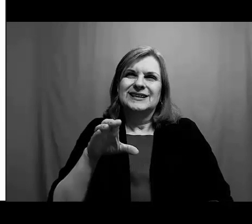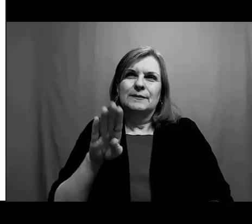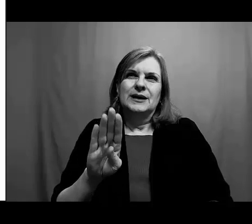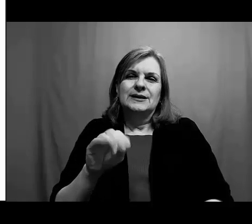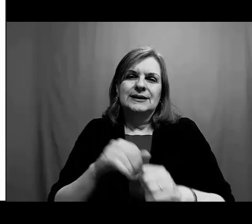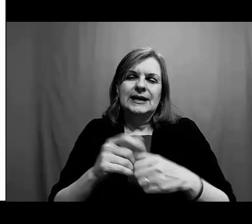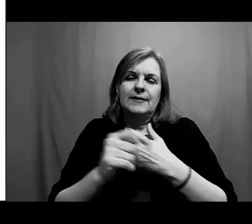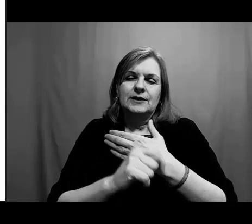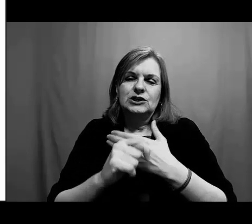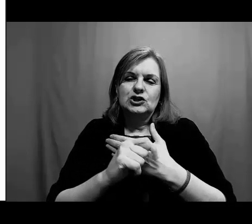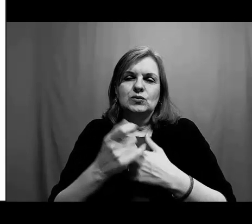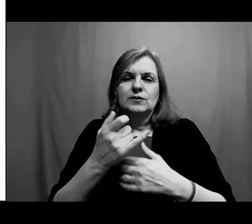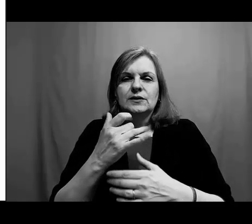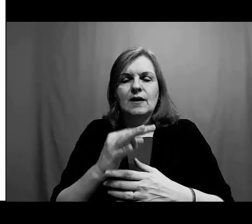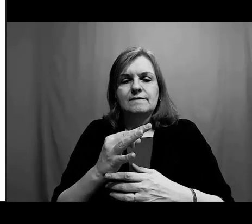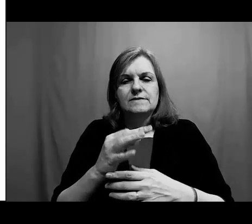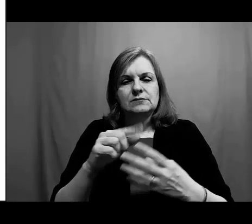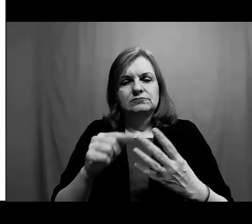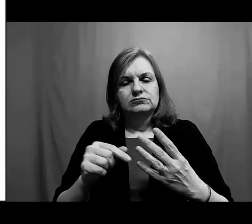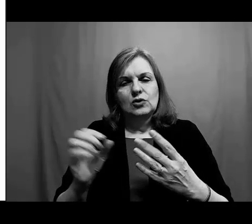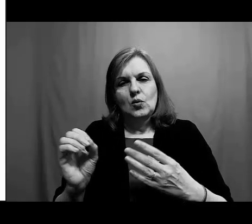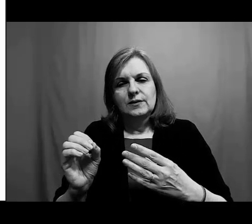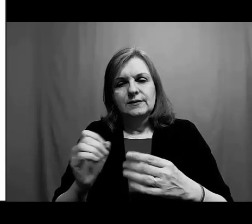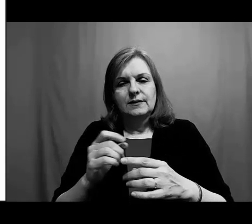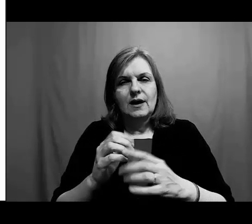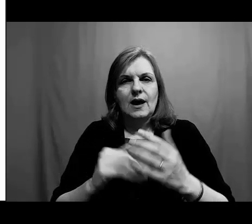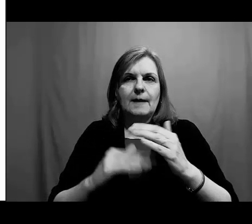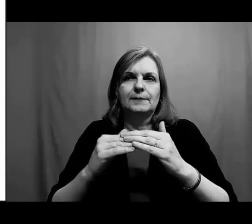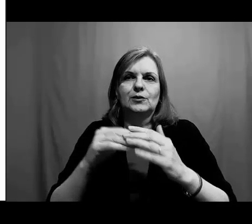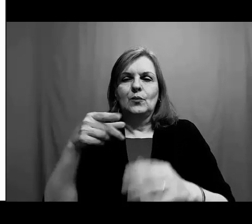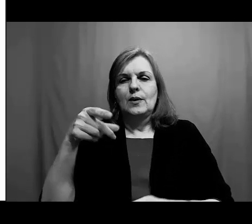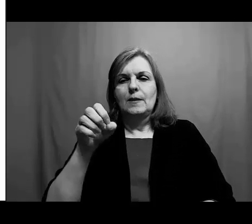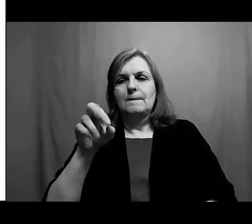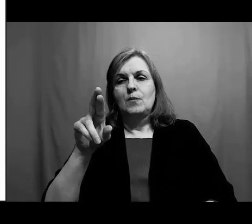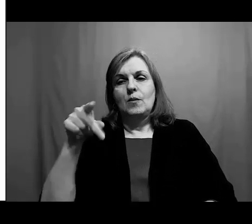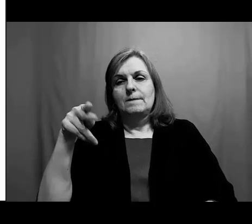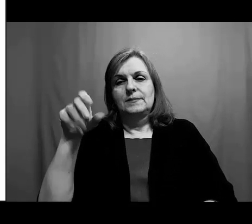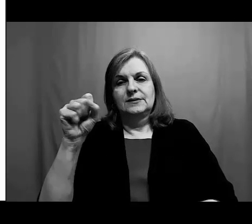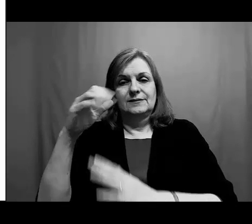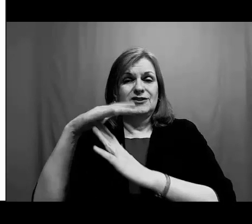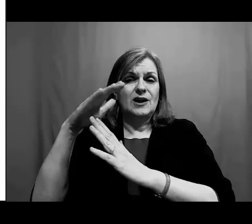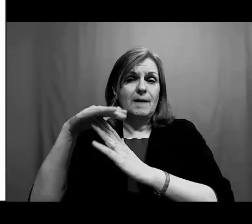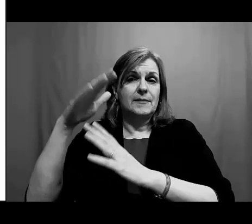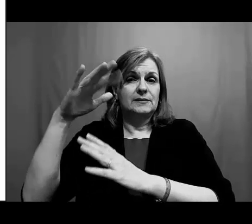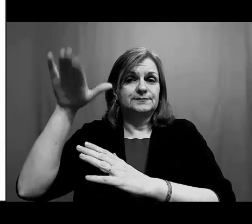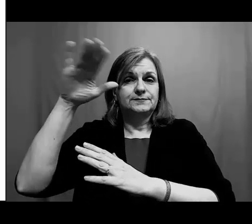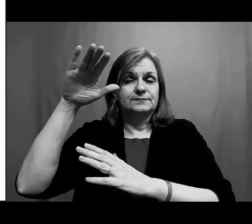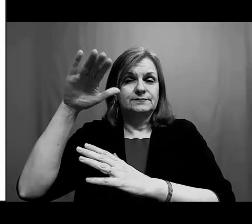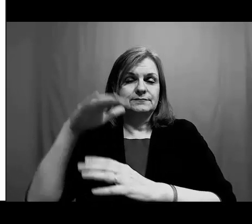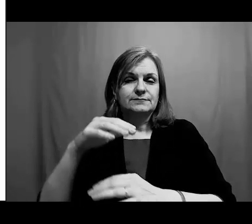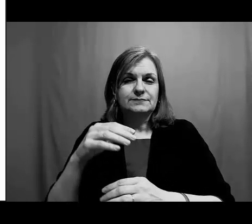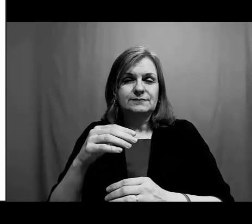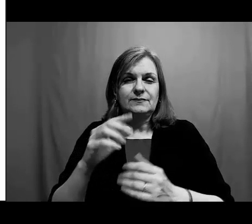PCBs in the tissues of organisms all the way up through a porpoise in this case